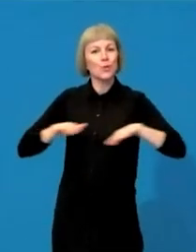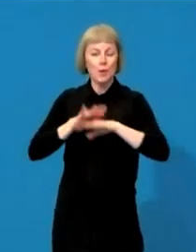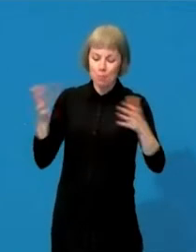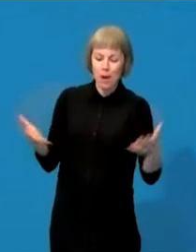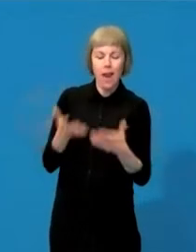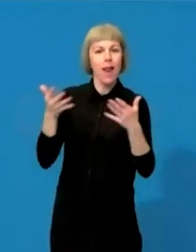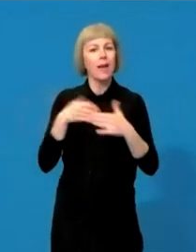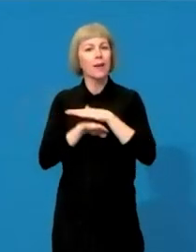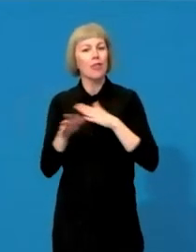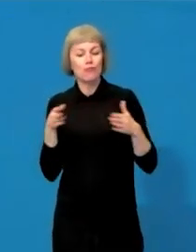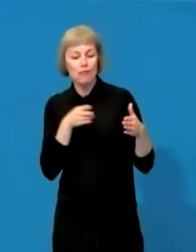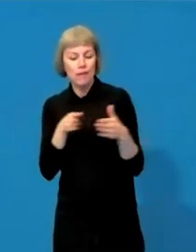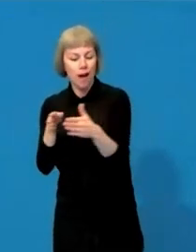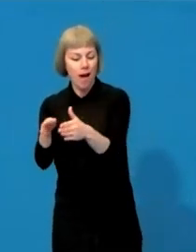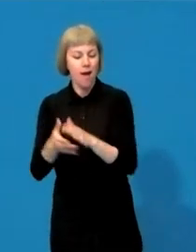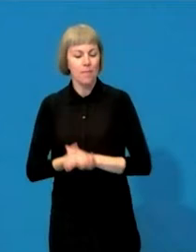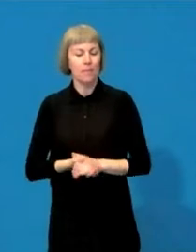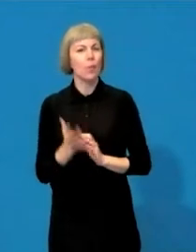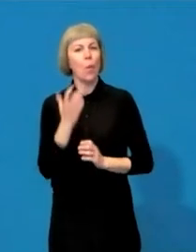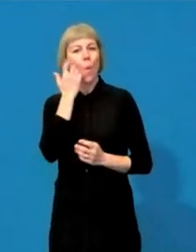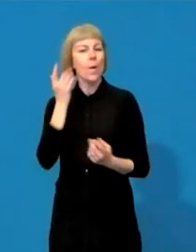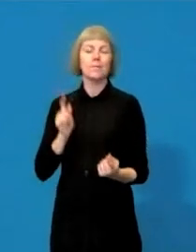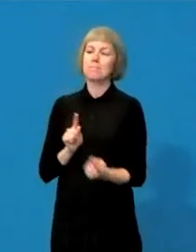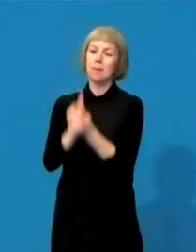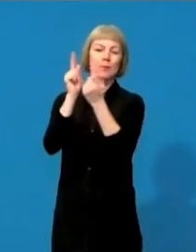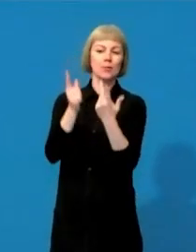Or then someone else, you're always bumping into family members down at the river anyway.